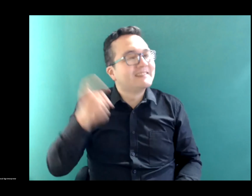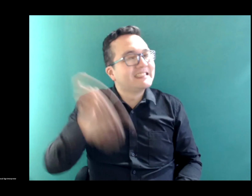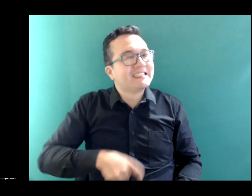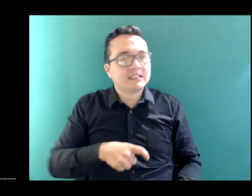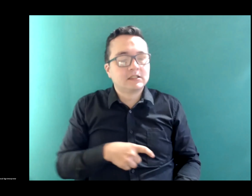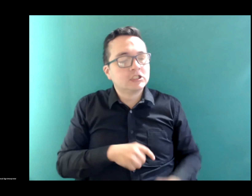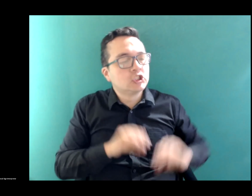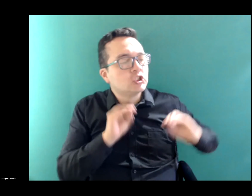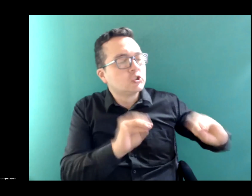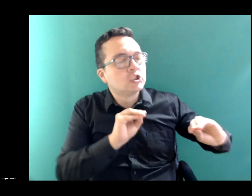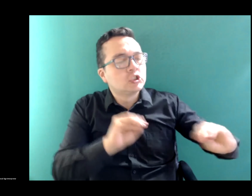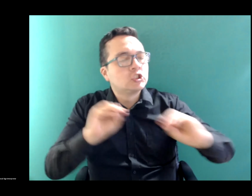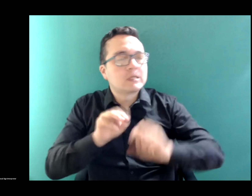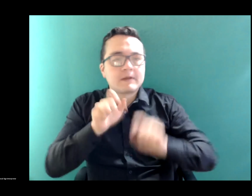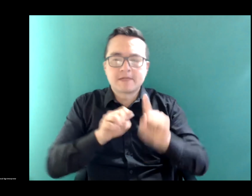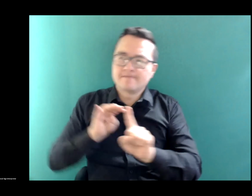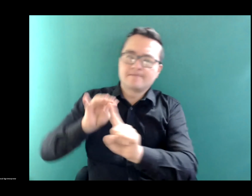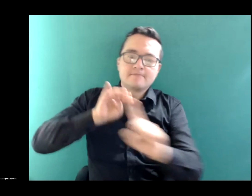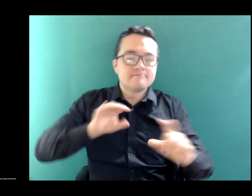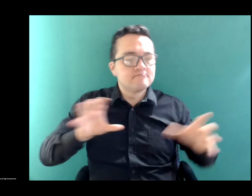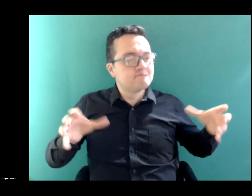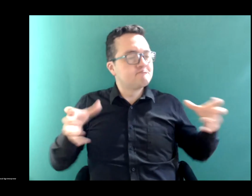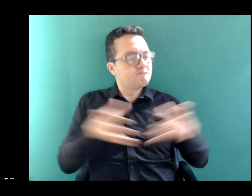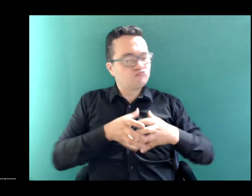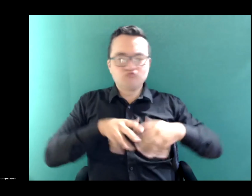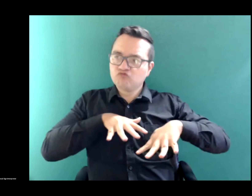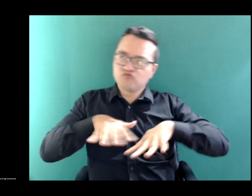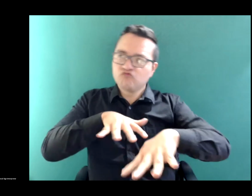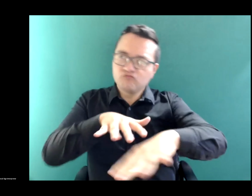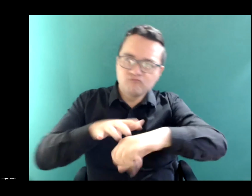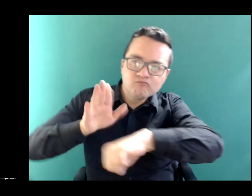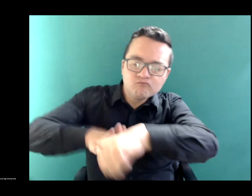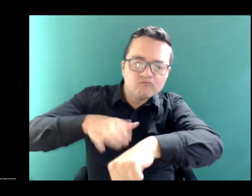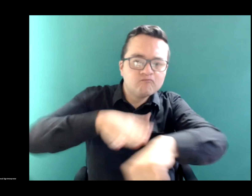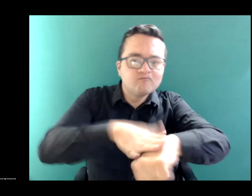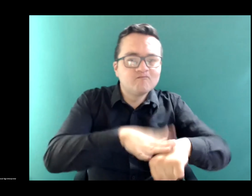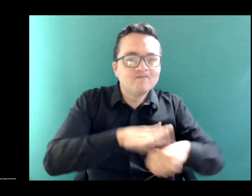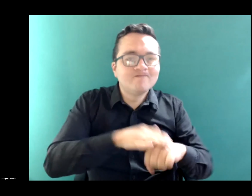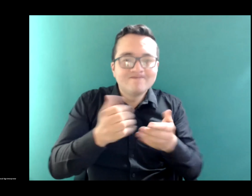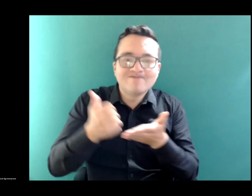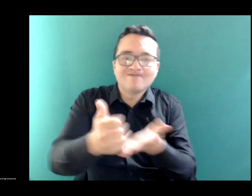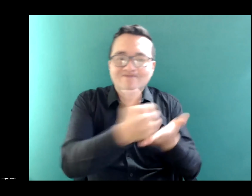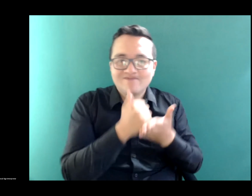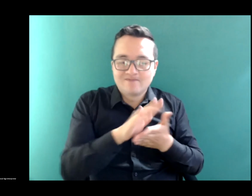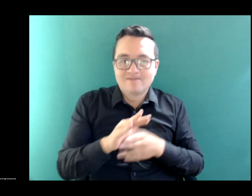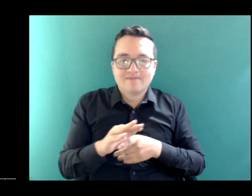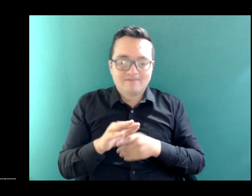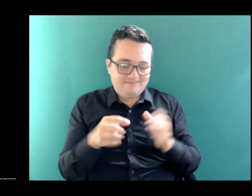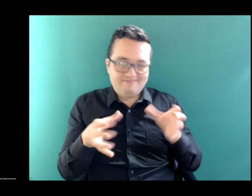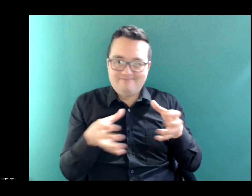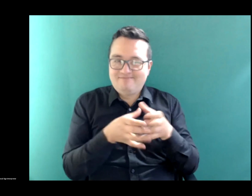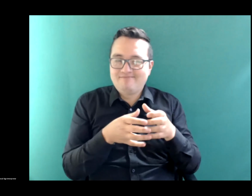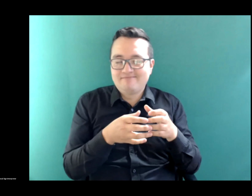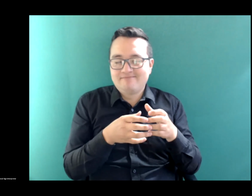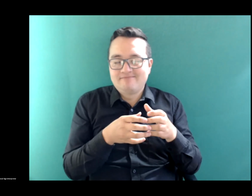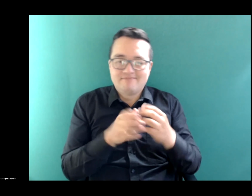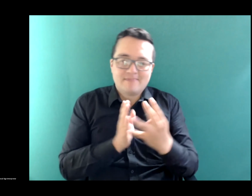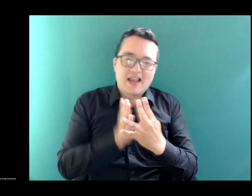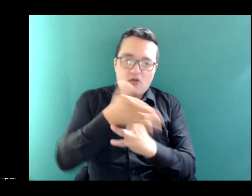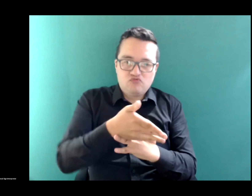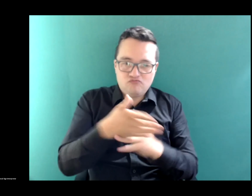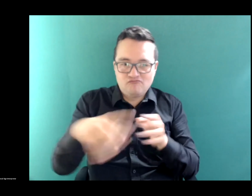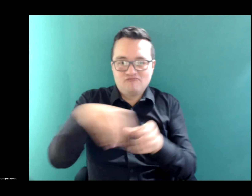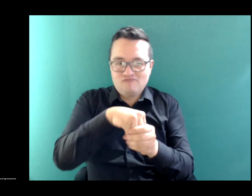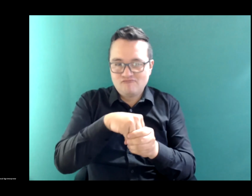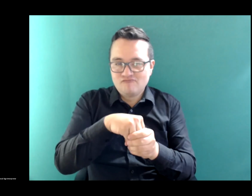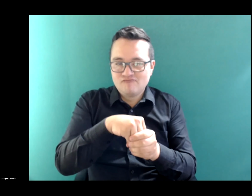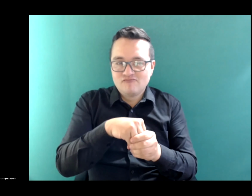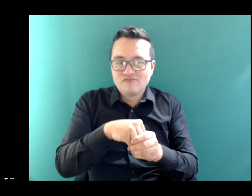You have the Ministry of technology information. What is it doing, how are they going to work with - - to make this happen.